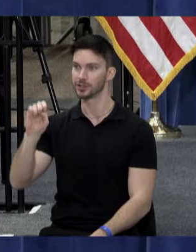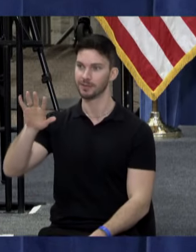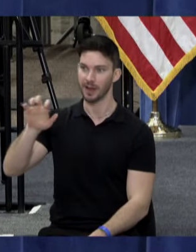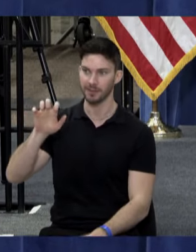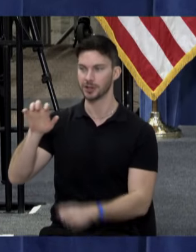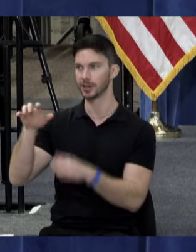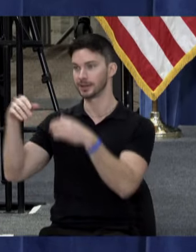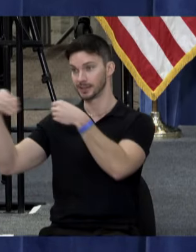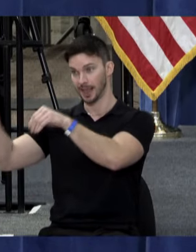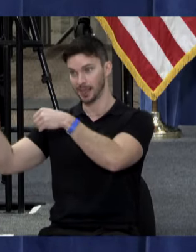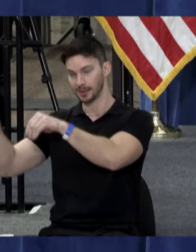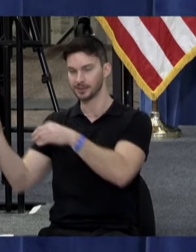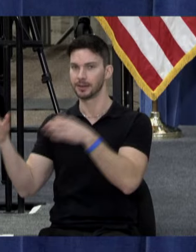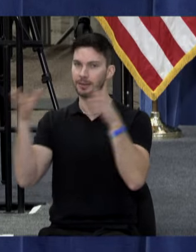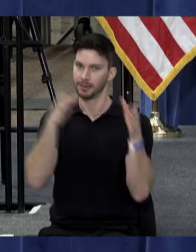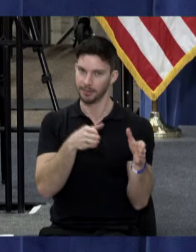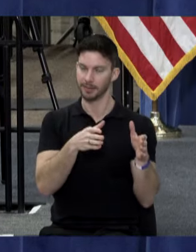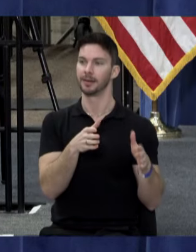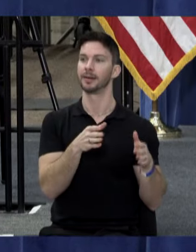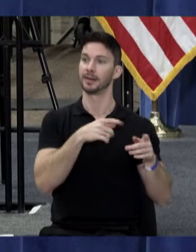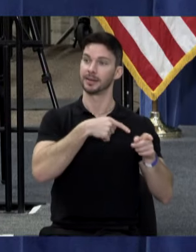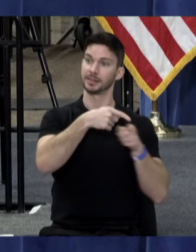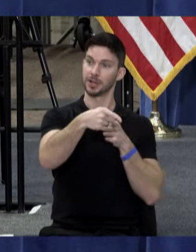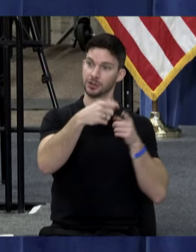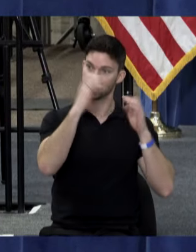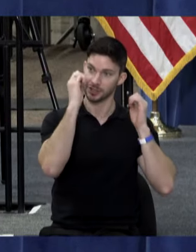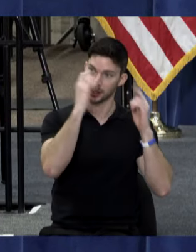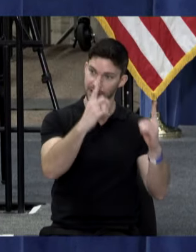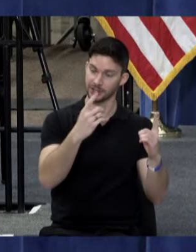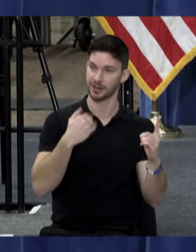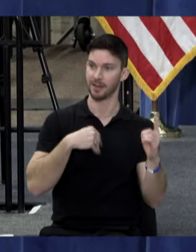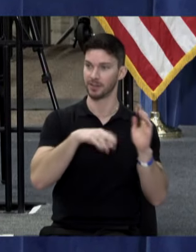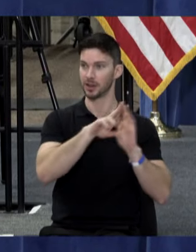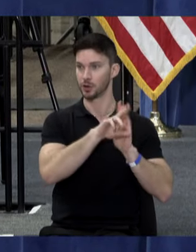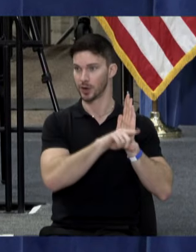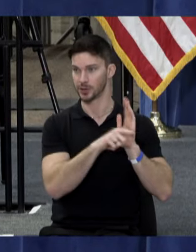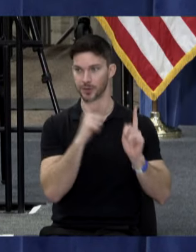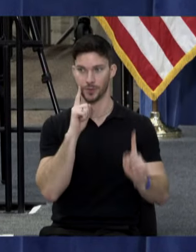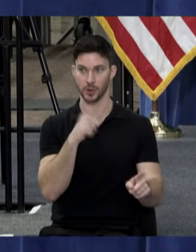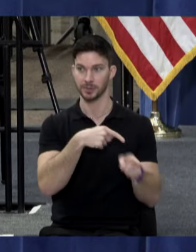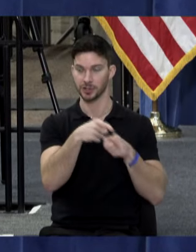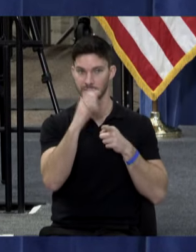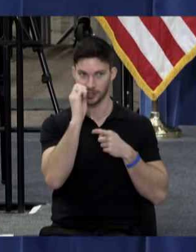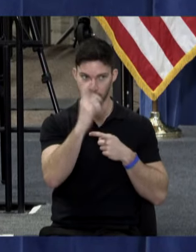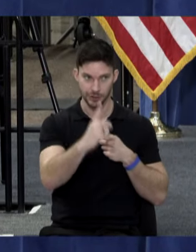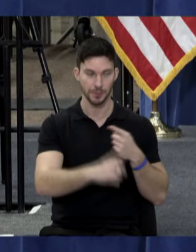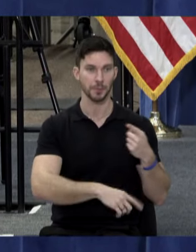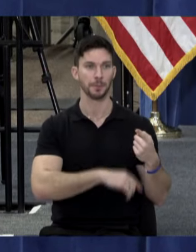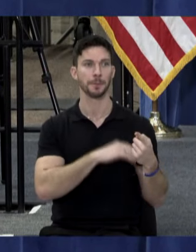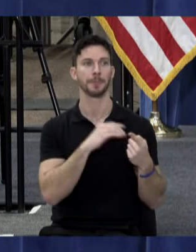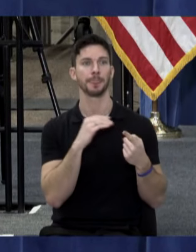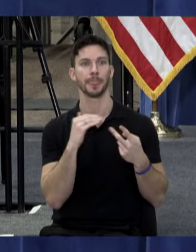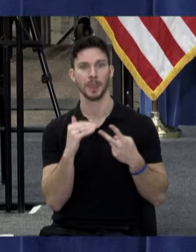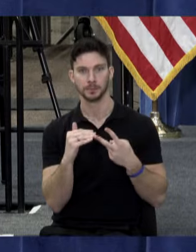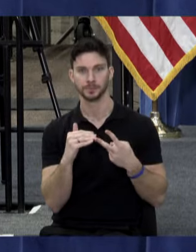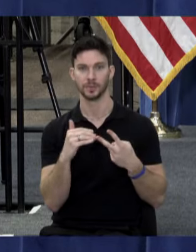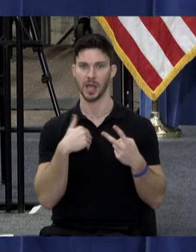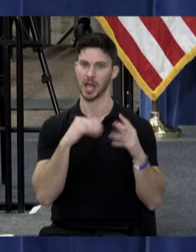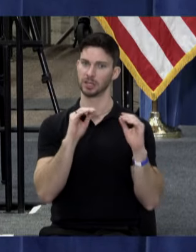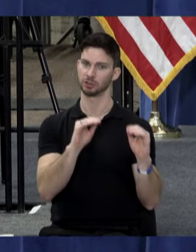in special education as I have an undergraduate in special ed. I taught male juveniles ages 12